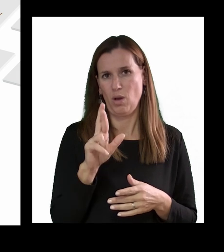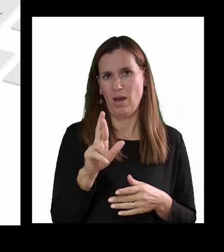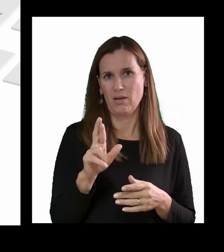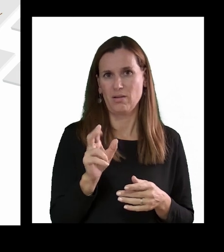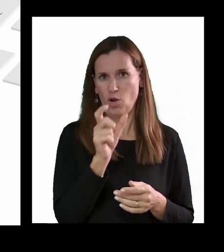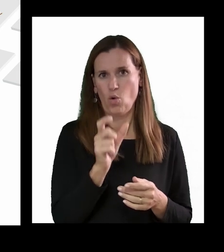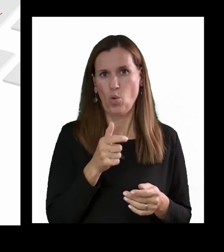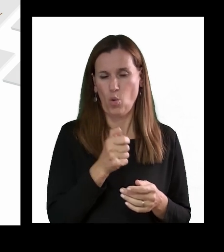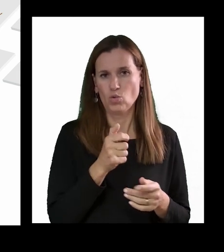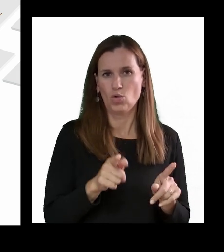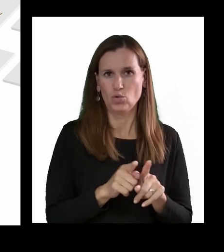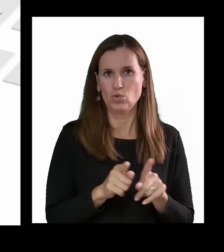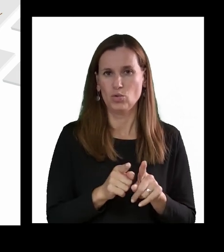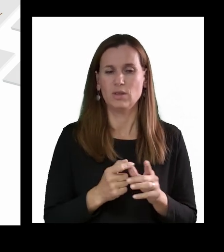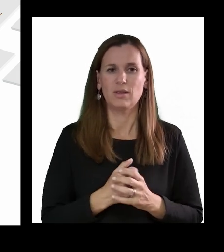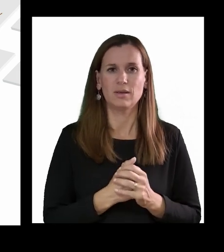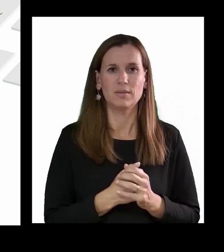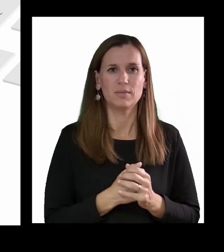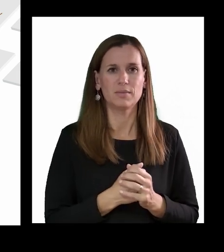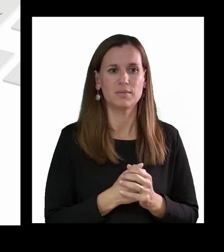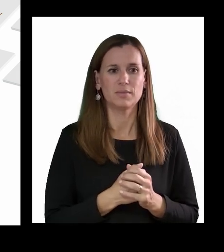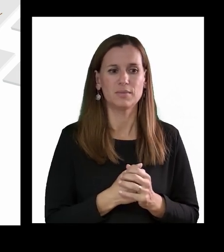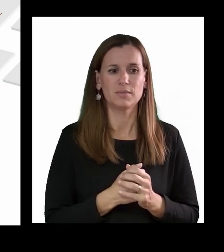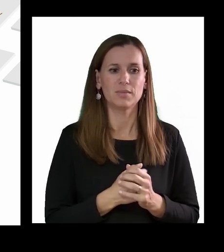traditional fablab technologies. And you have